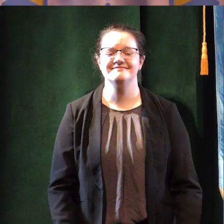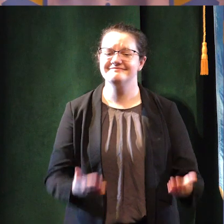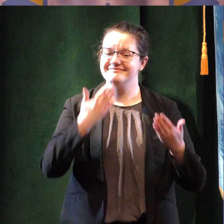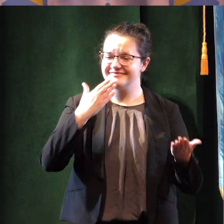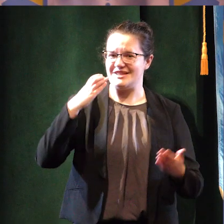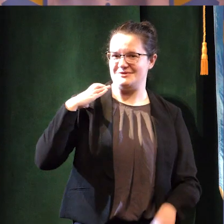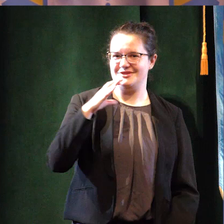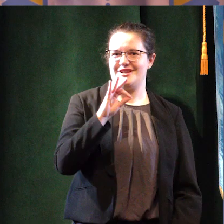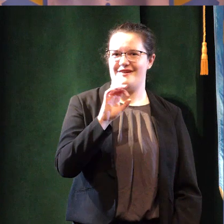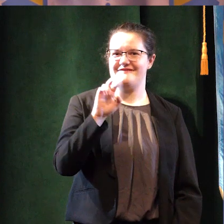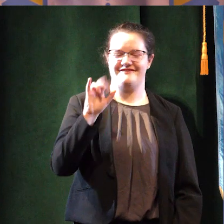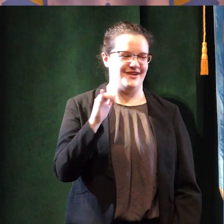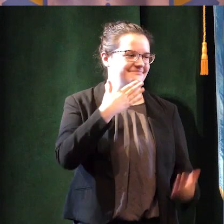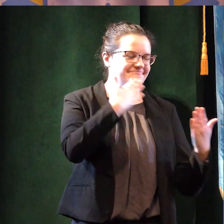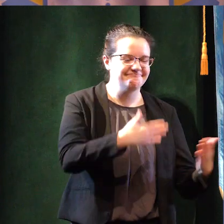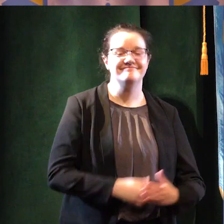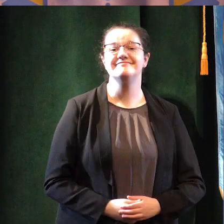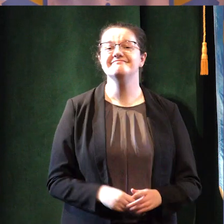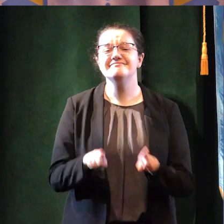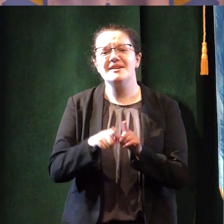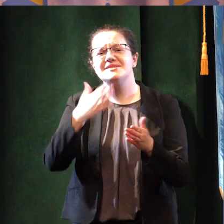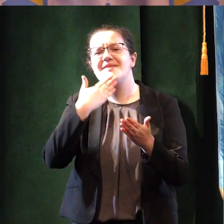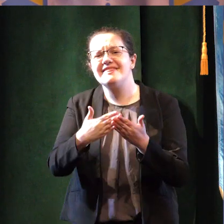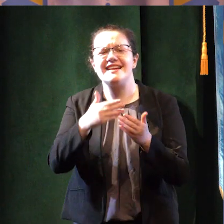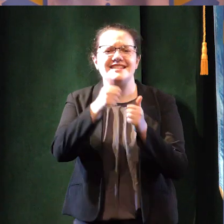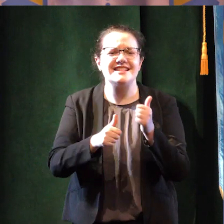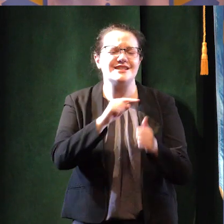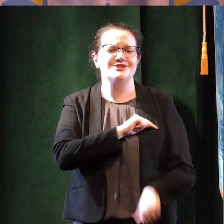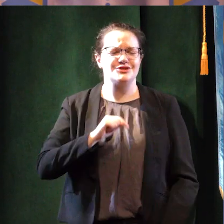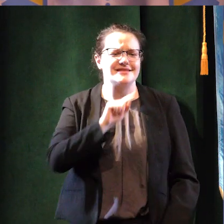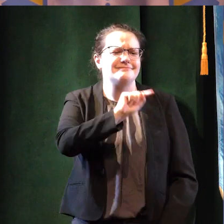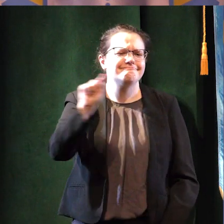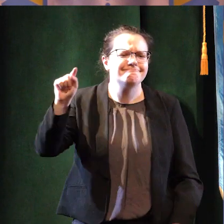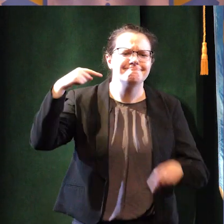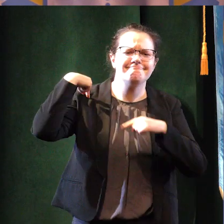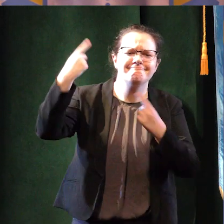sorry and thanks again to each trustee for their ongoing efforts commitment and